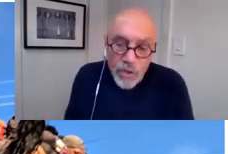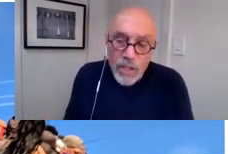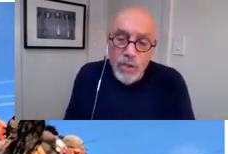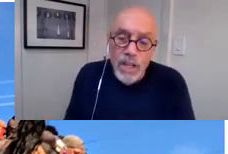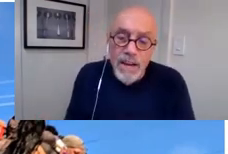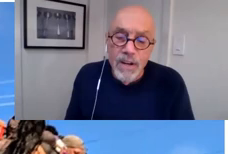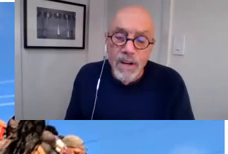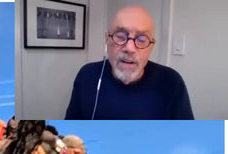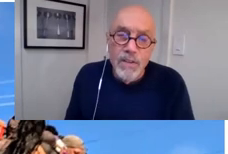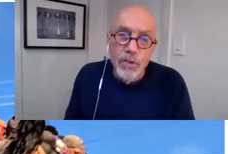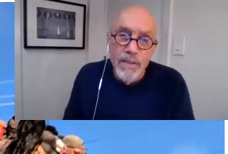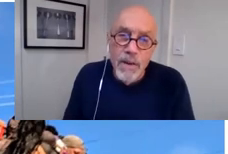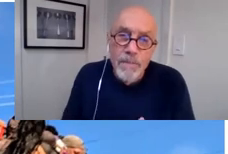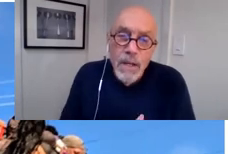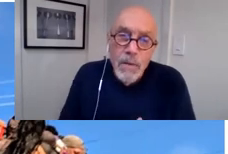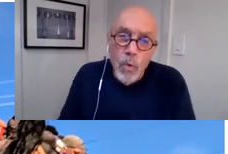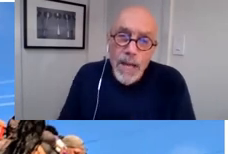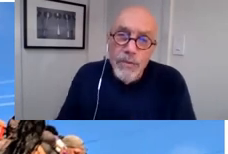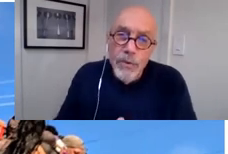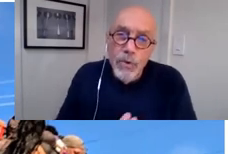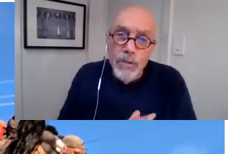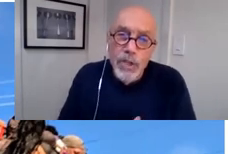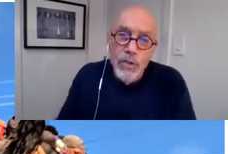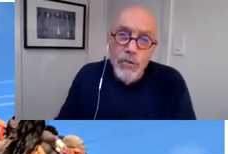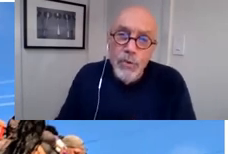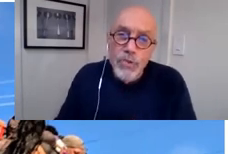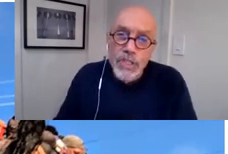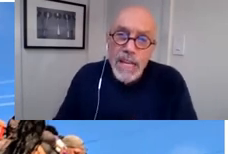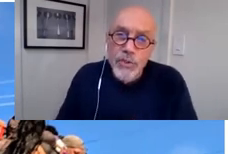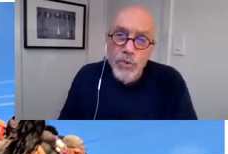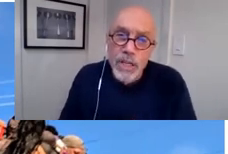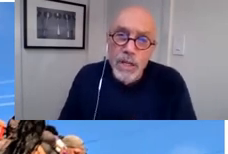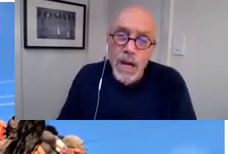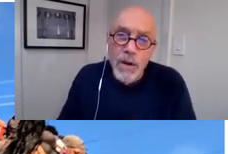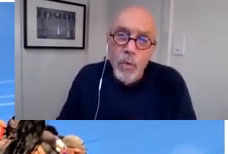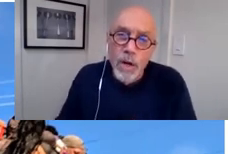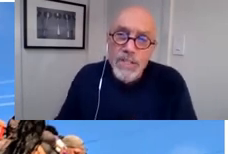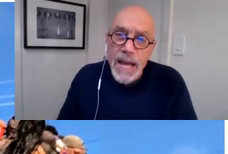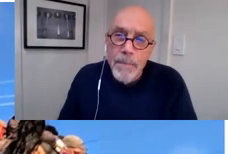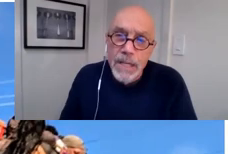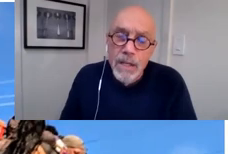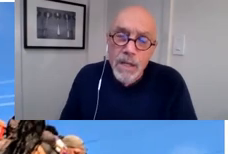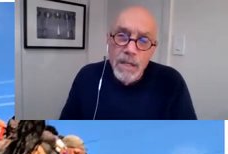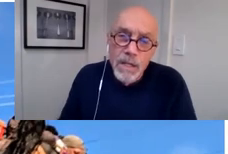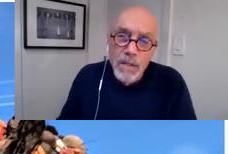so you will have a way to continue to stay tuned in on what is happening